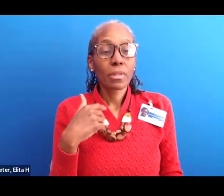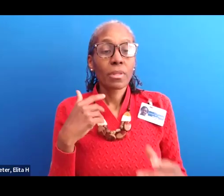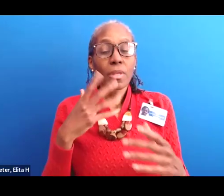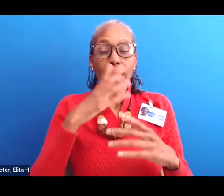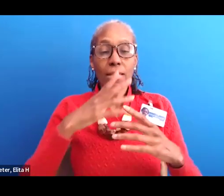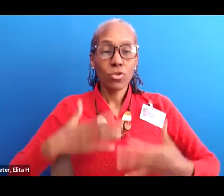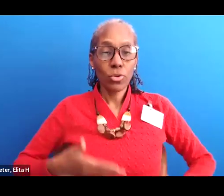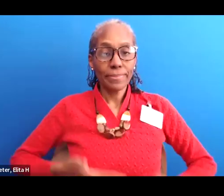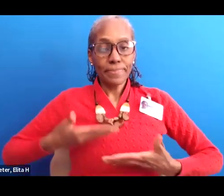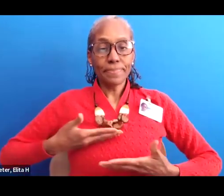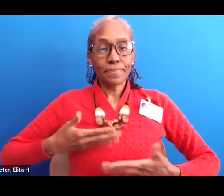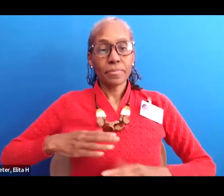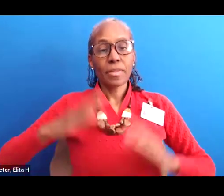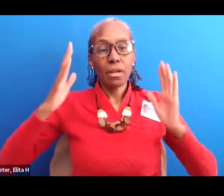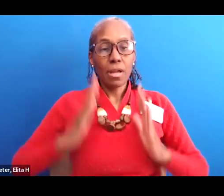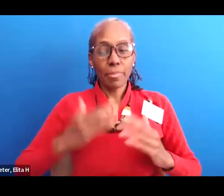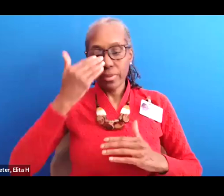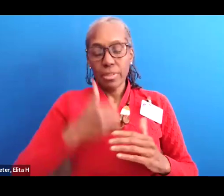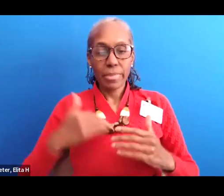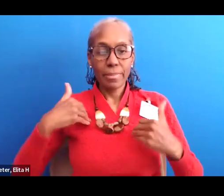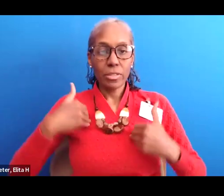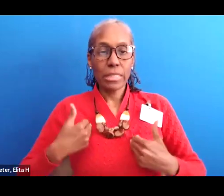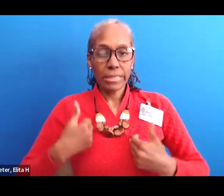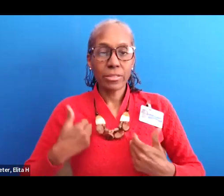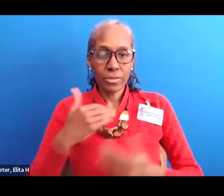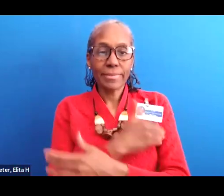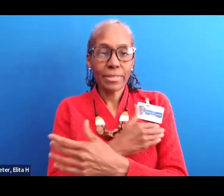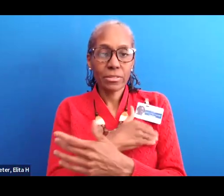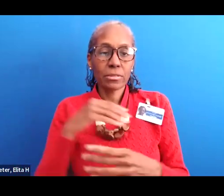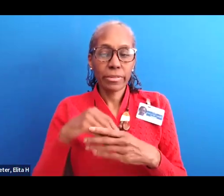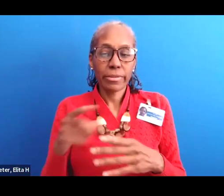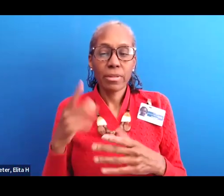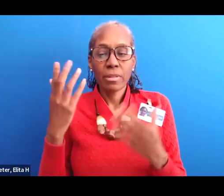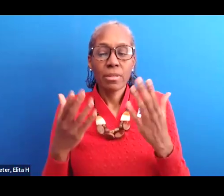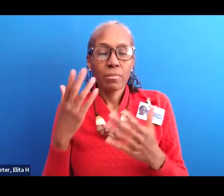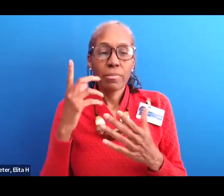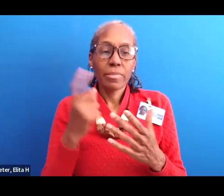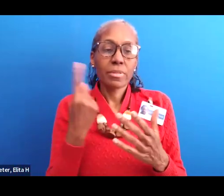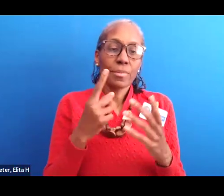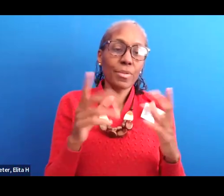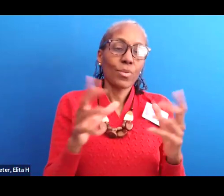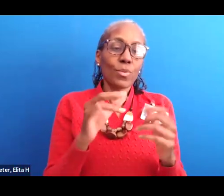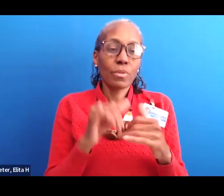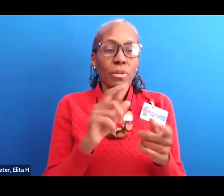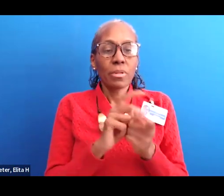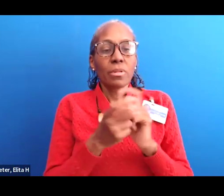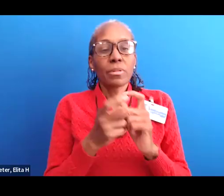your upper body up, maybe that's fatiguing your muscles in there. Maybe it has something to do about changing position and your